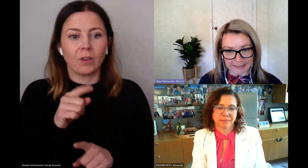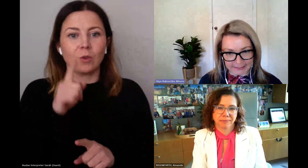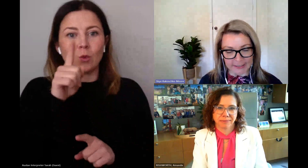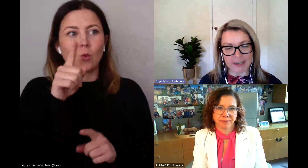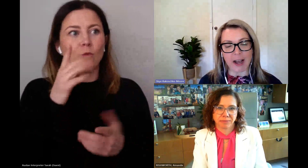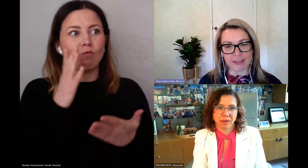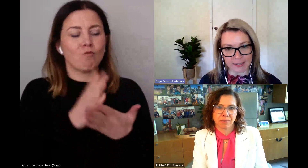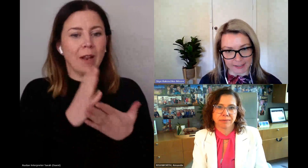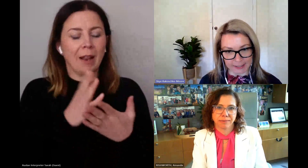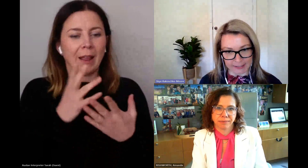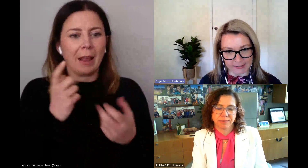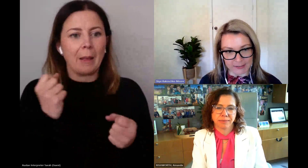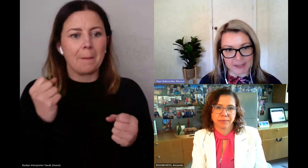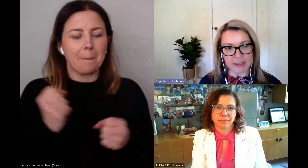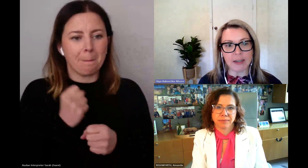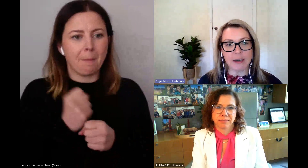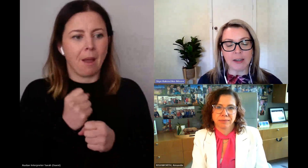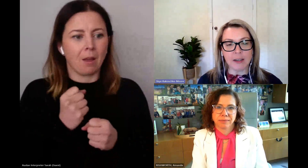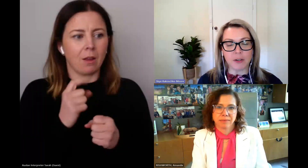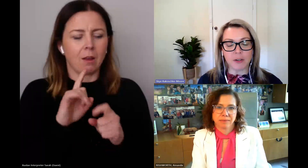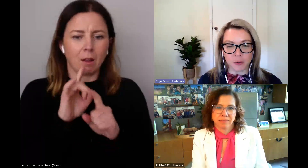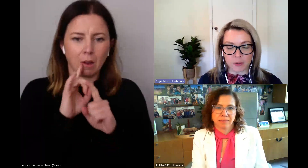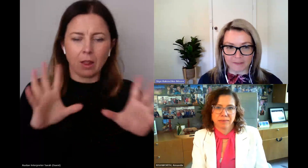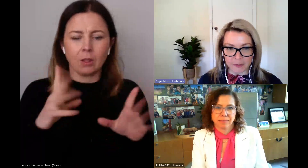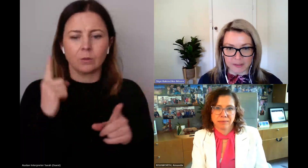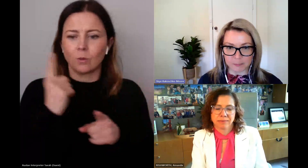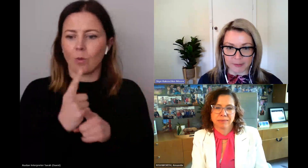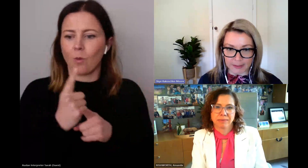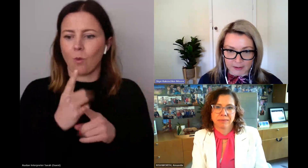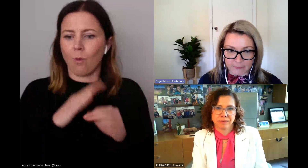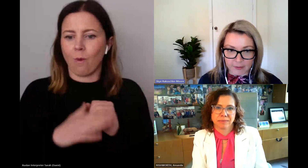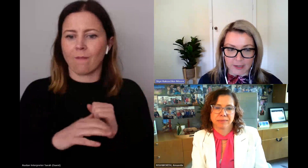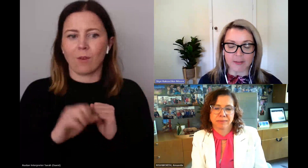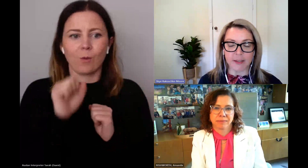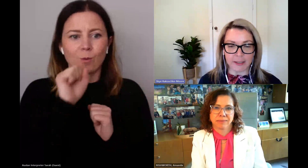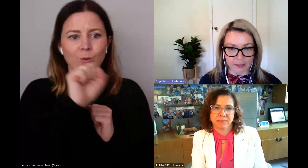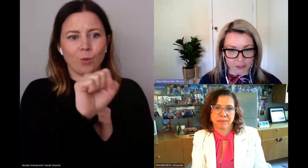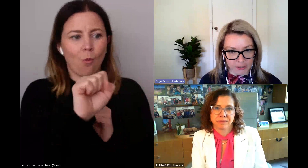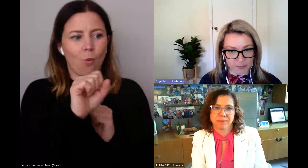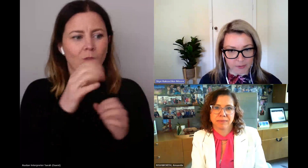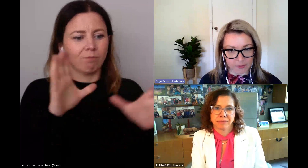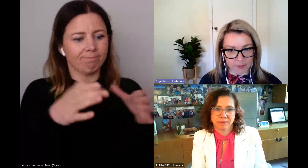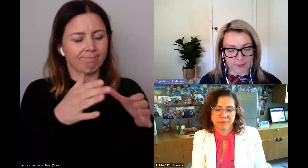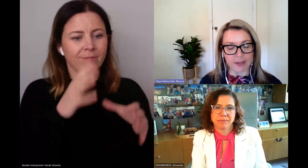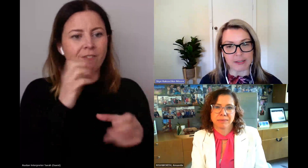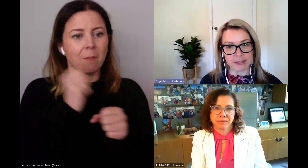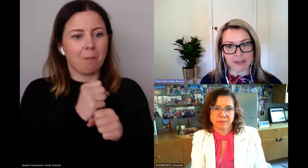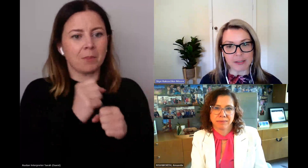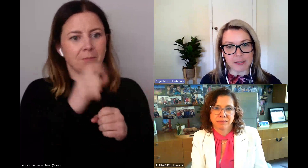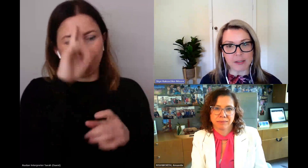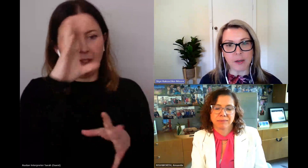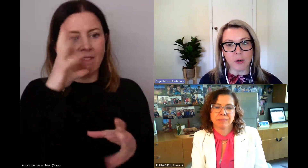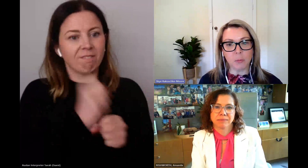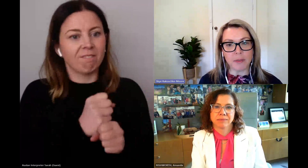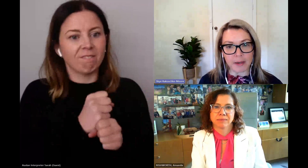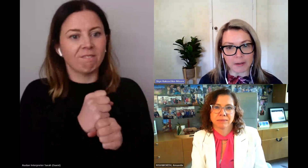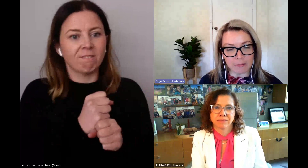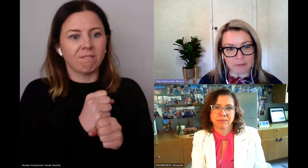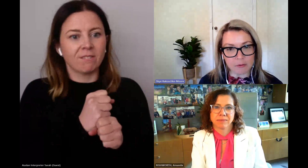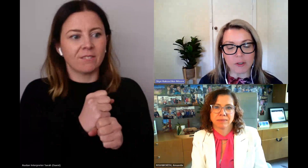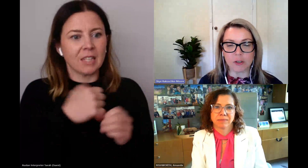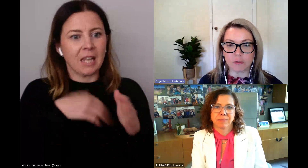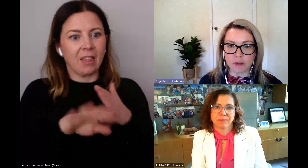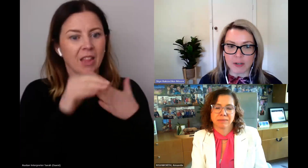clearly articulated your government's belief in the leadership that exists within the children